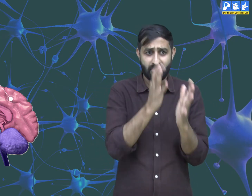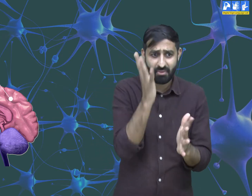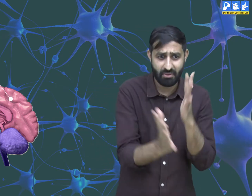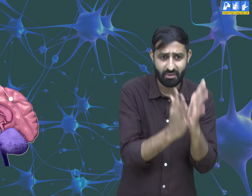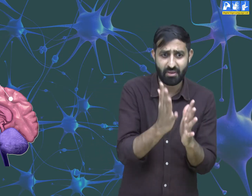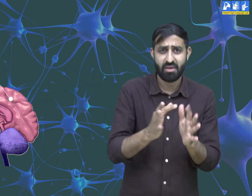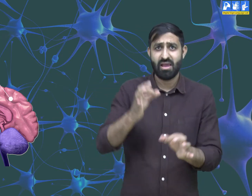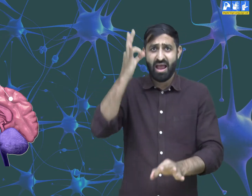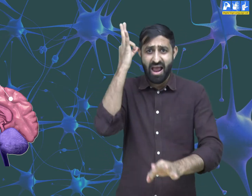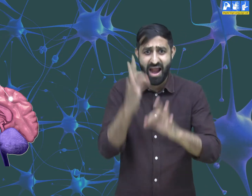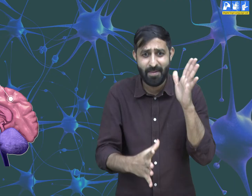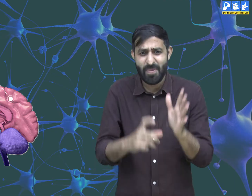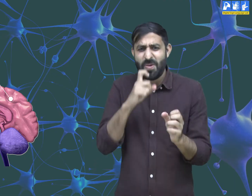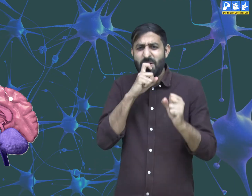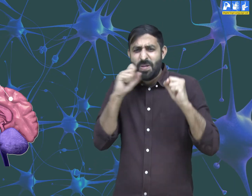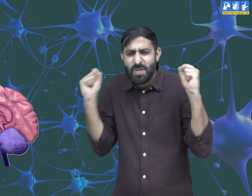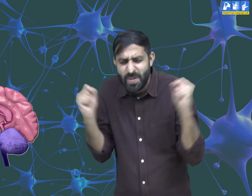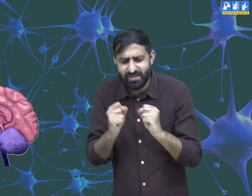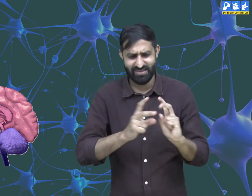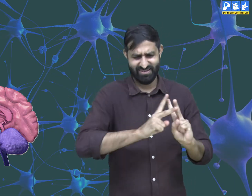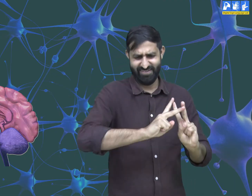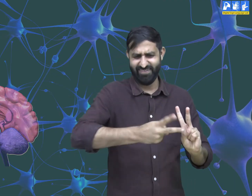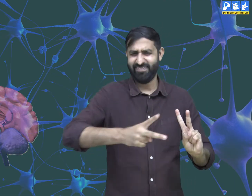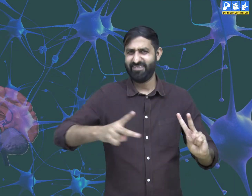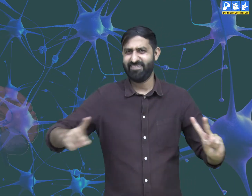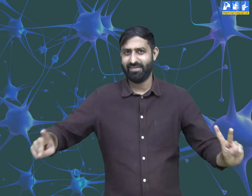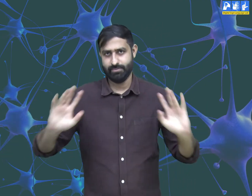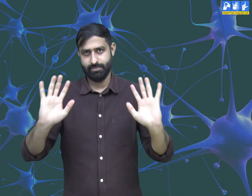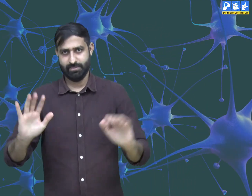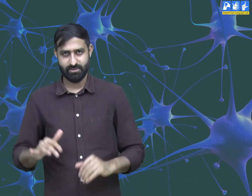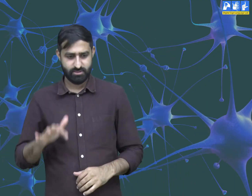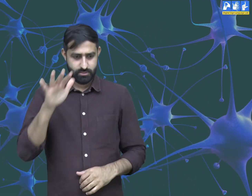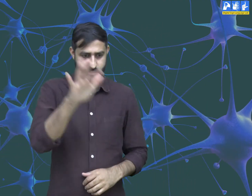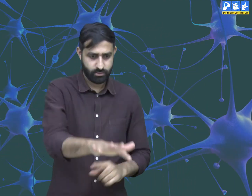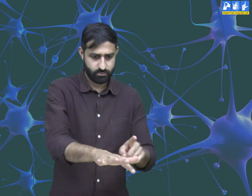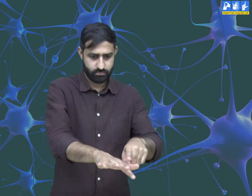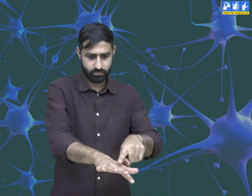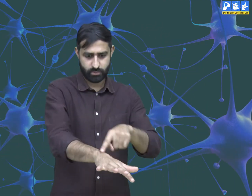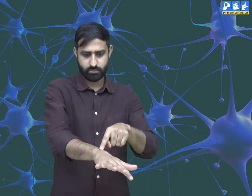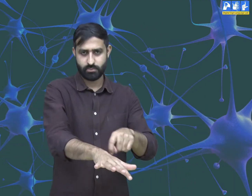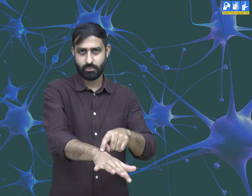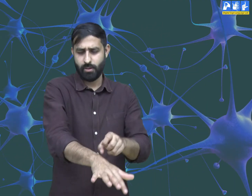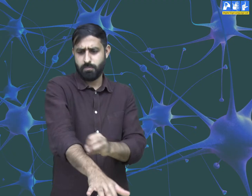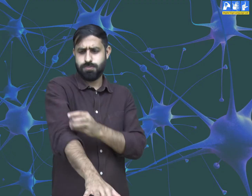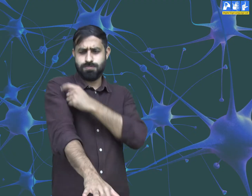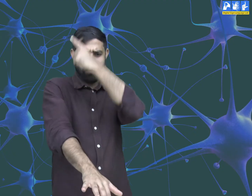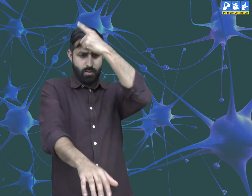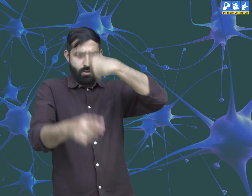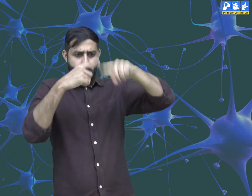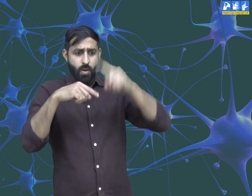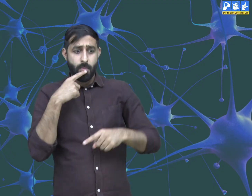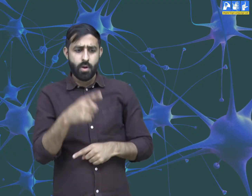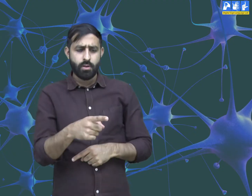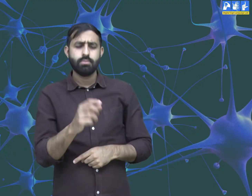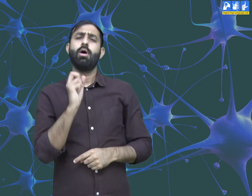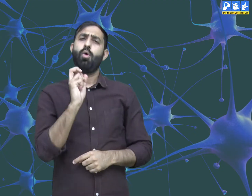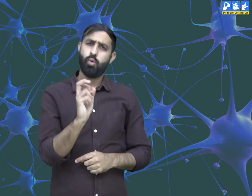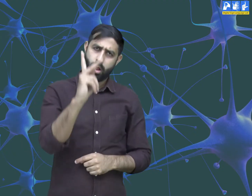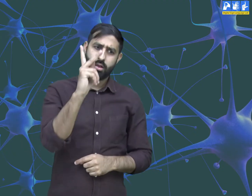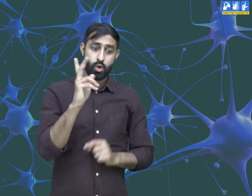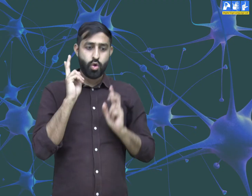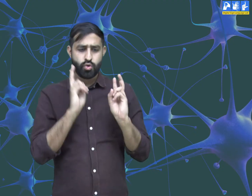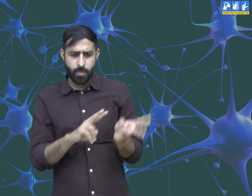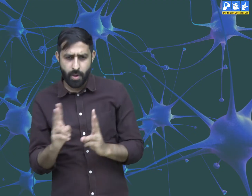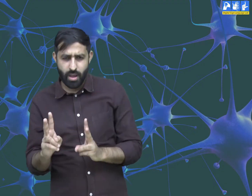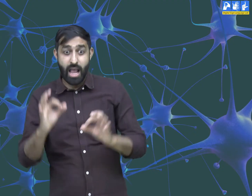It receives input from different parts of the body. The brain controls our thoughts, memory and speech.